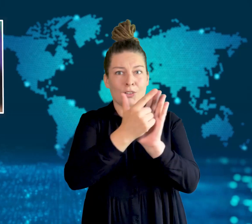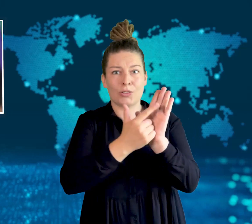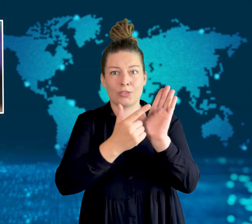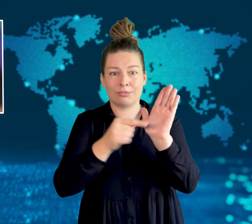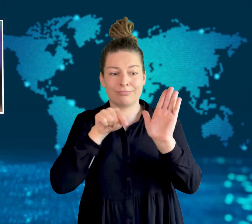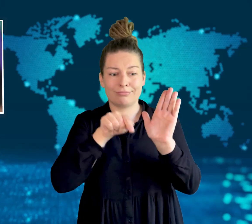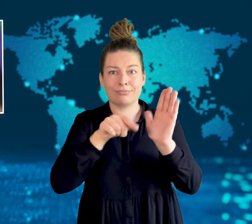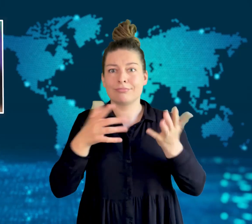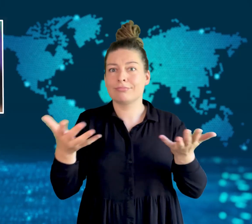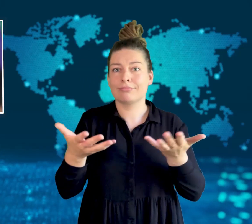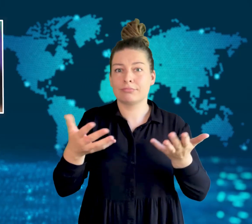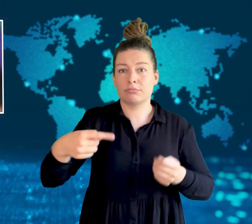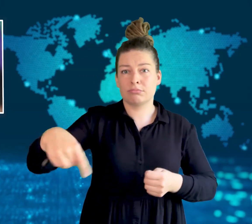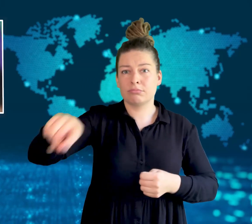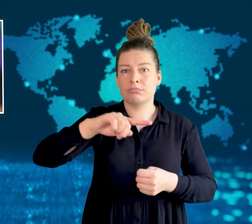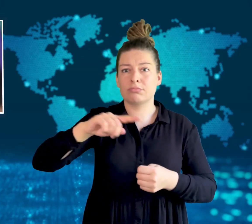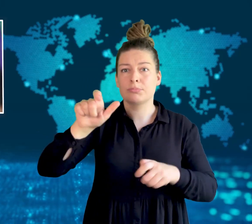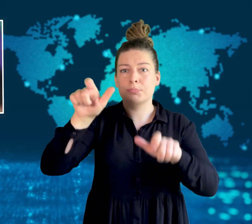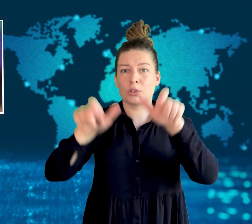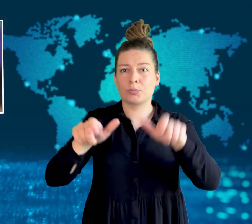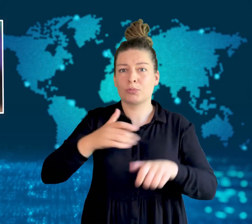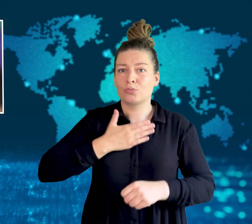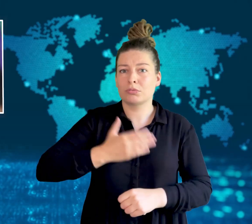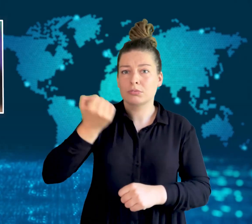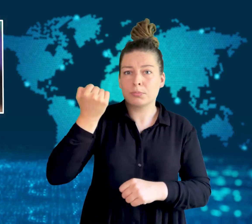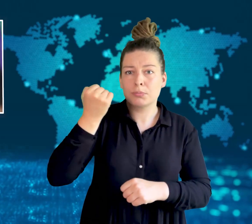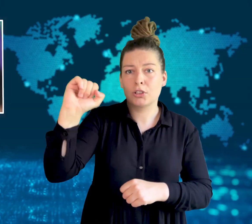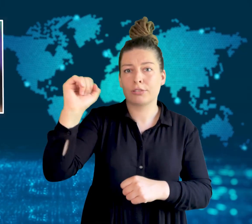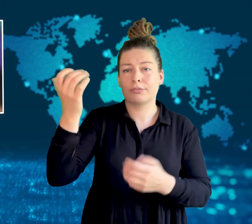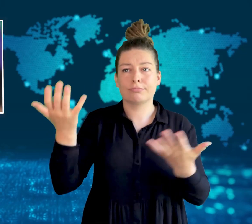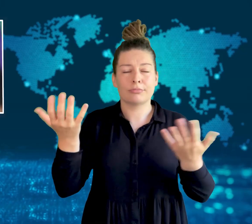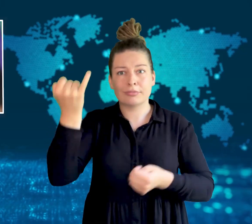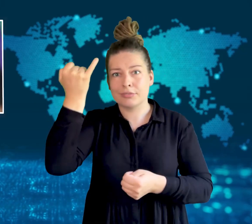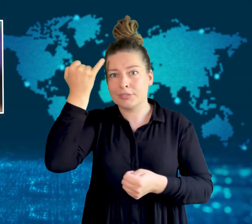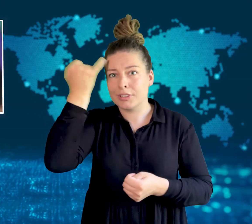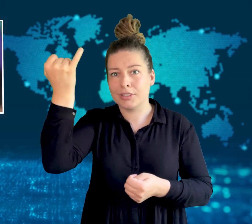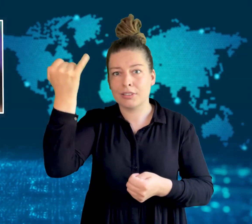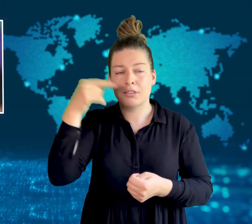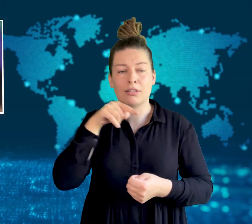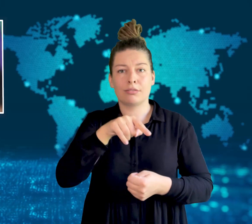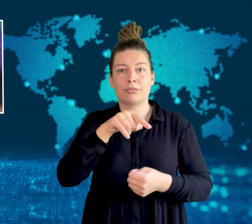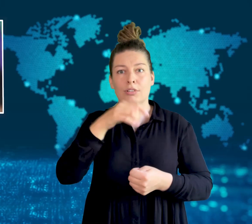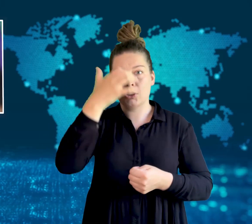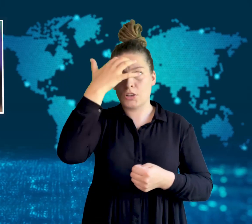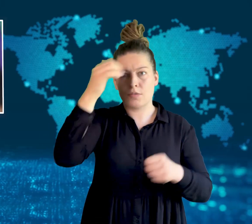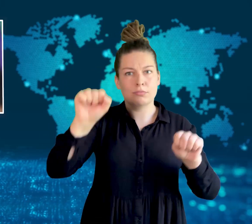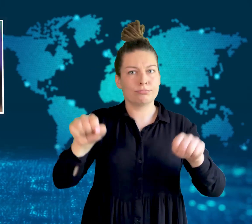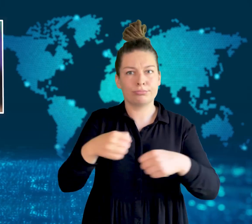The decision, according to spokesperson Olivier VÃ©ran,